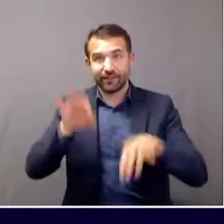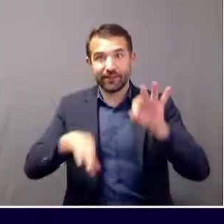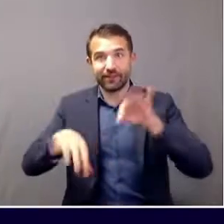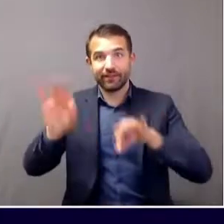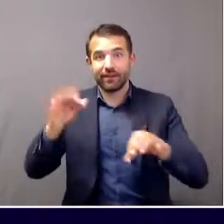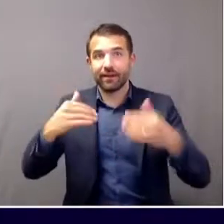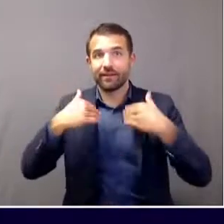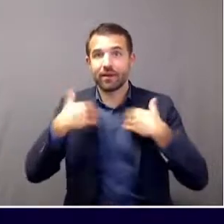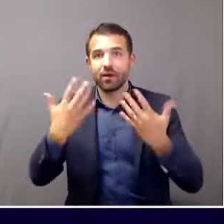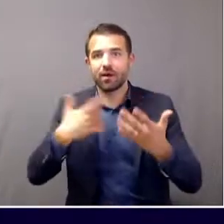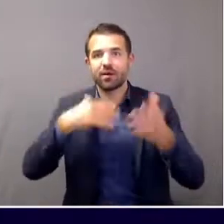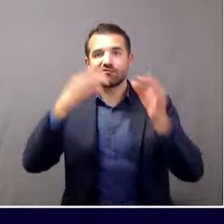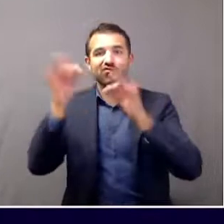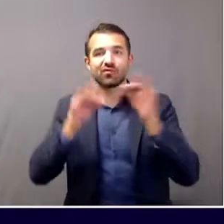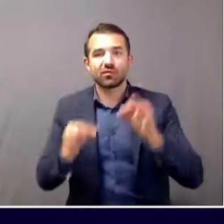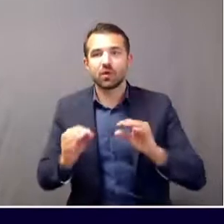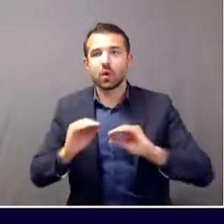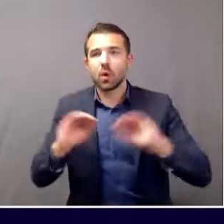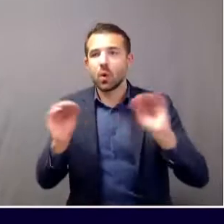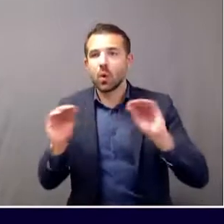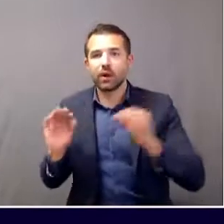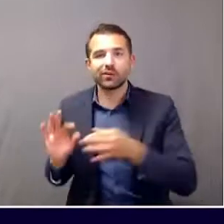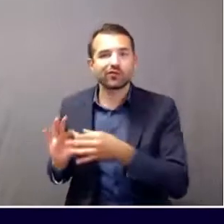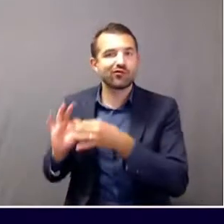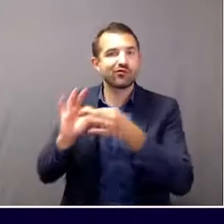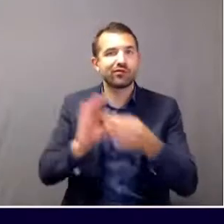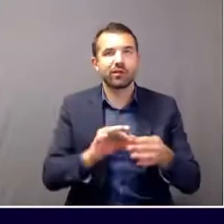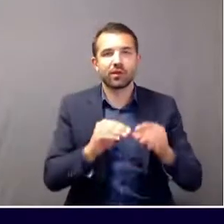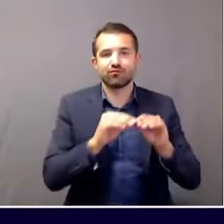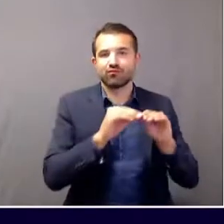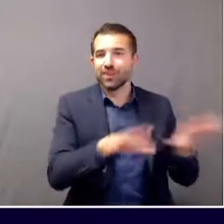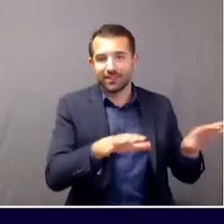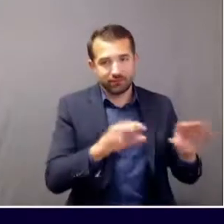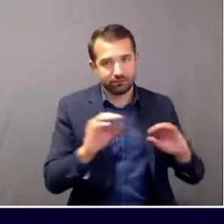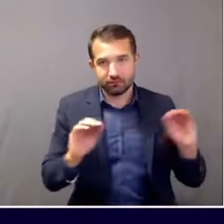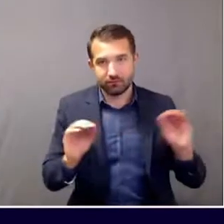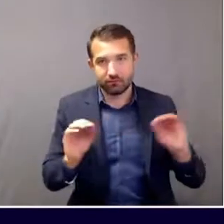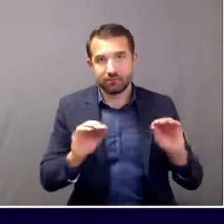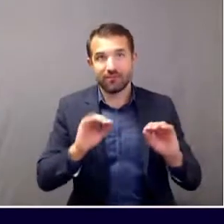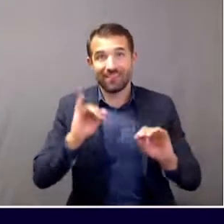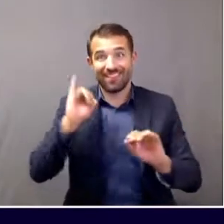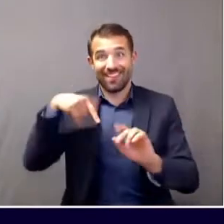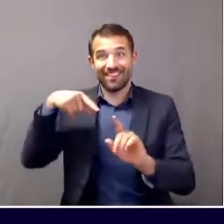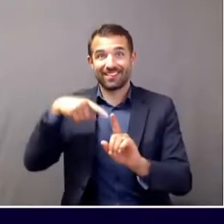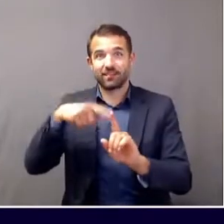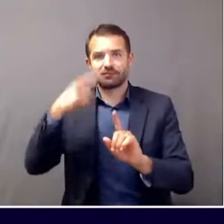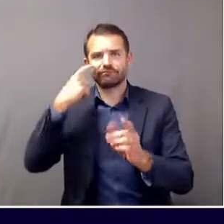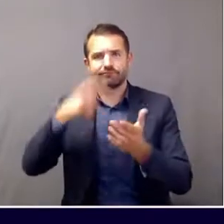that's not the time that the